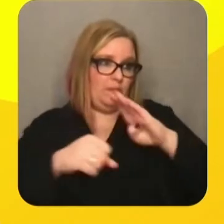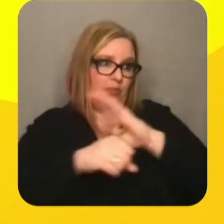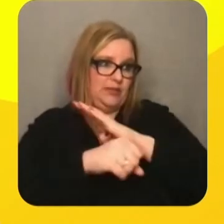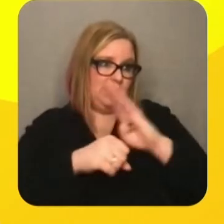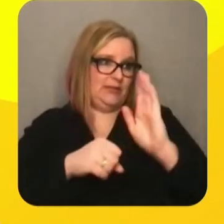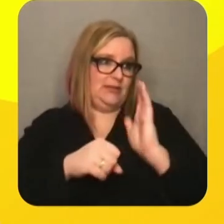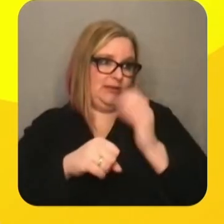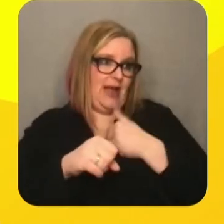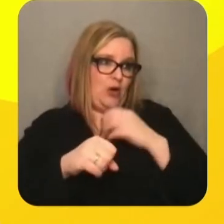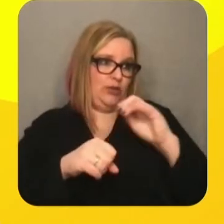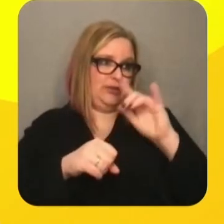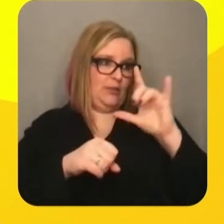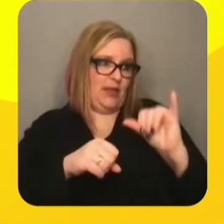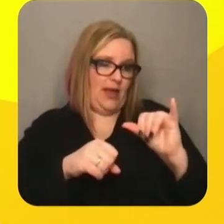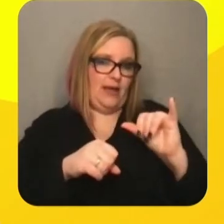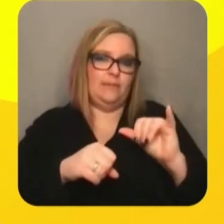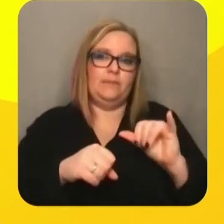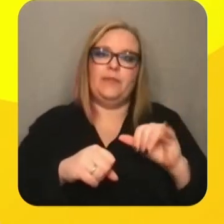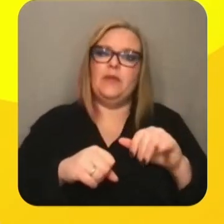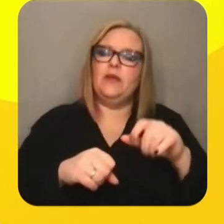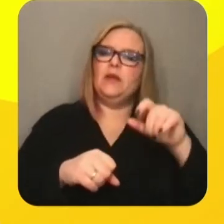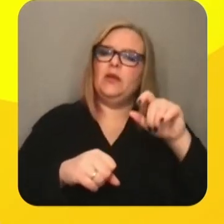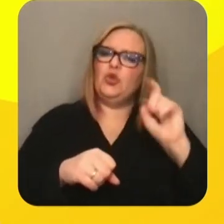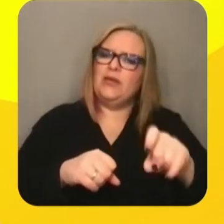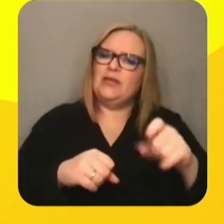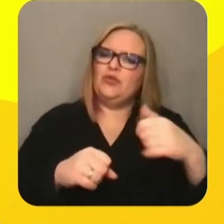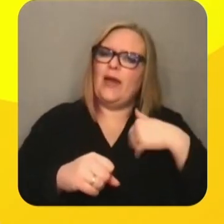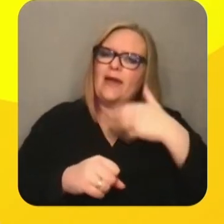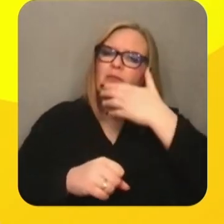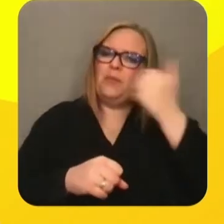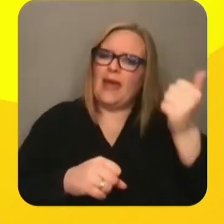first, have better metrics to actually explain that.